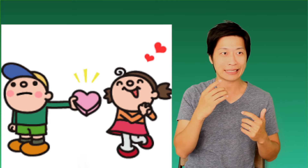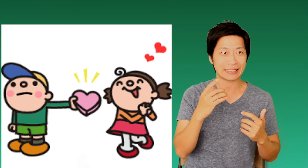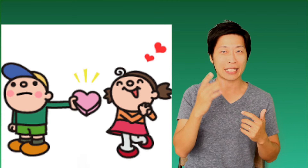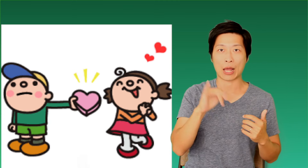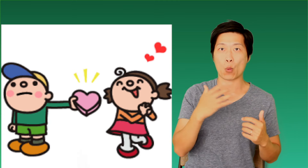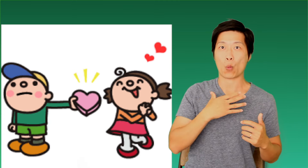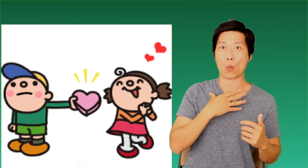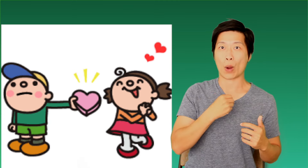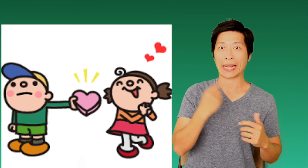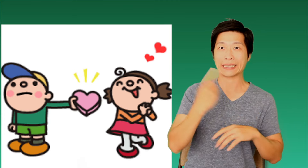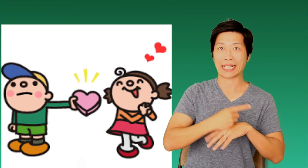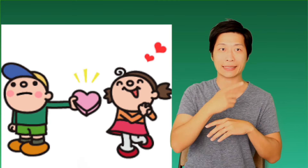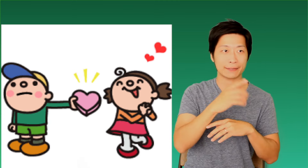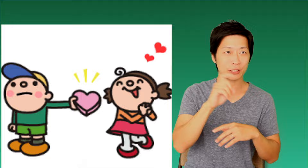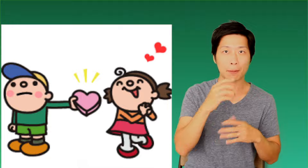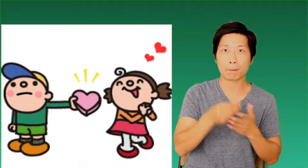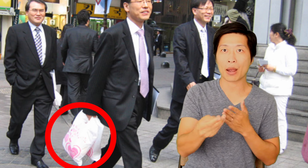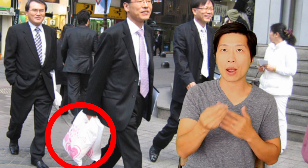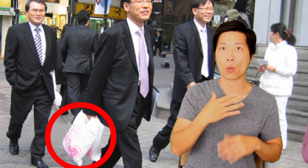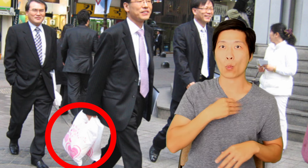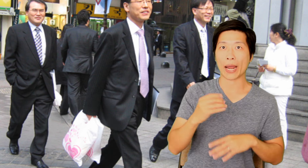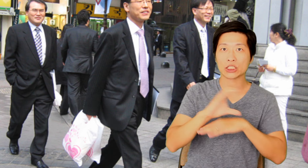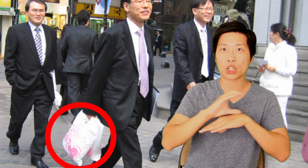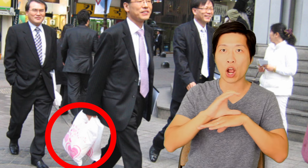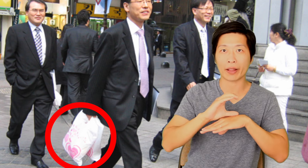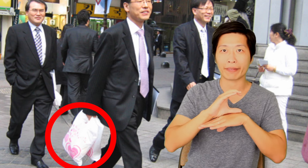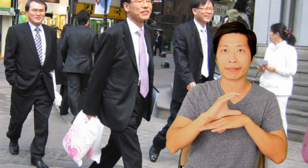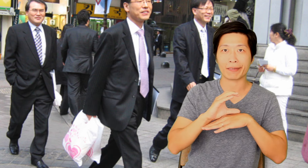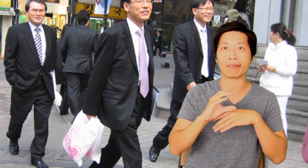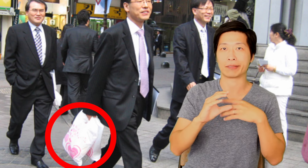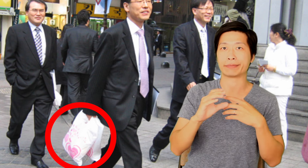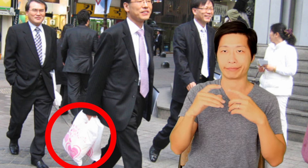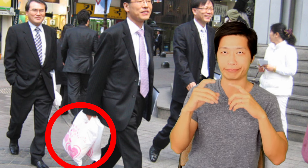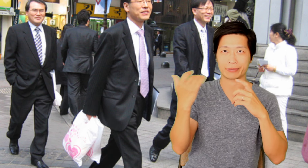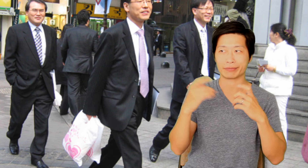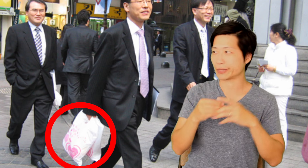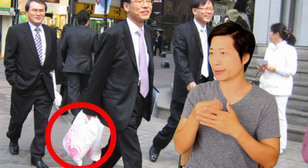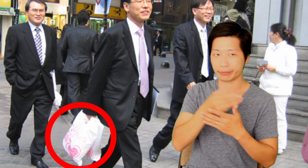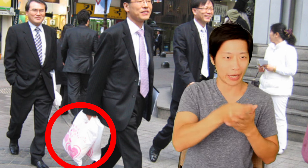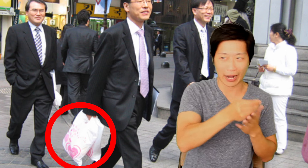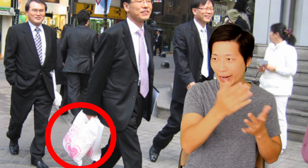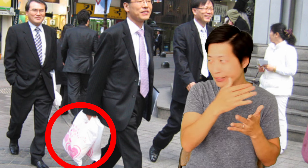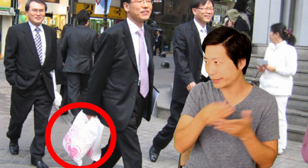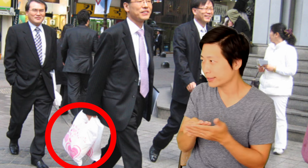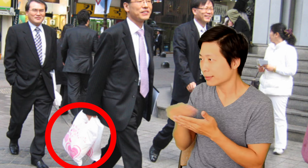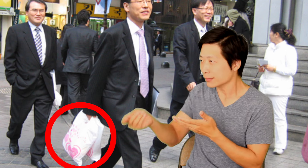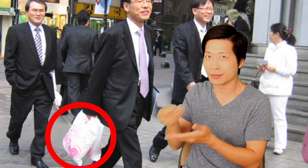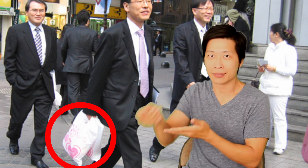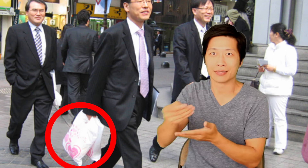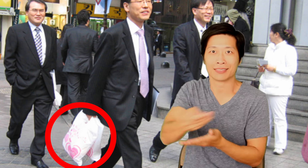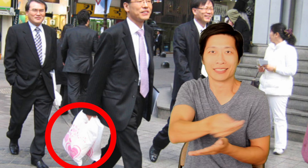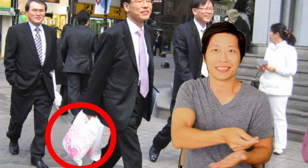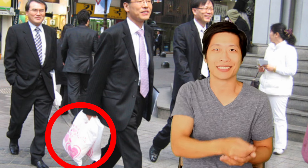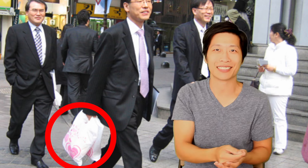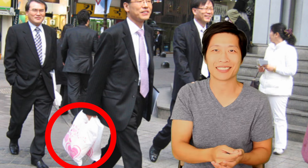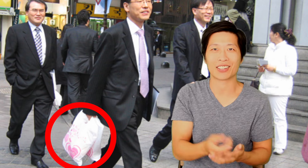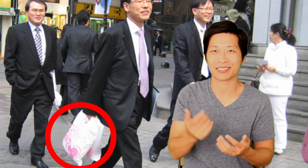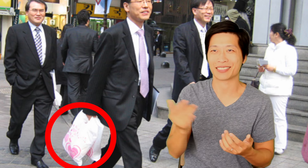for "HOWAITO DEー" they should get white chocolate. So if I received chocolate on